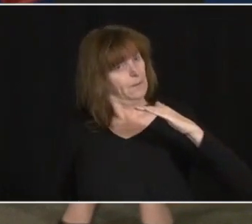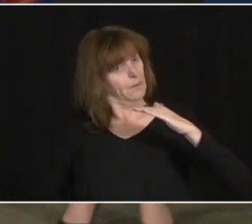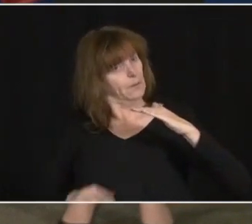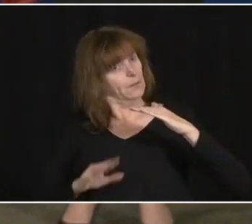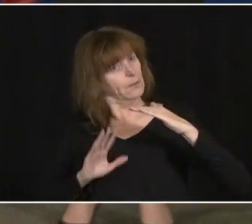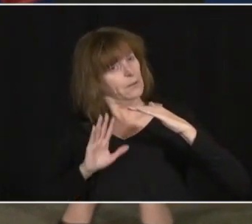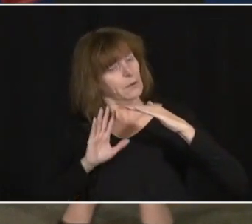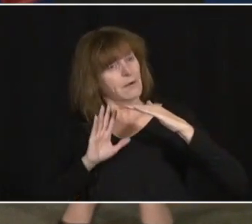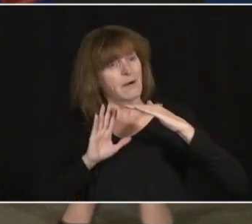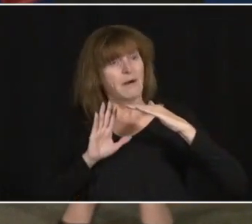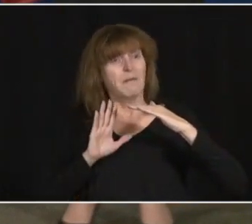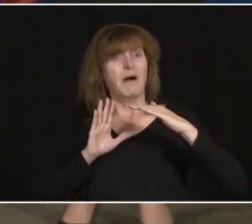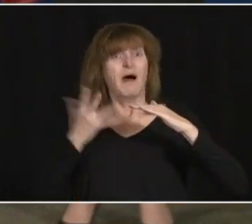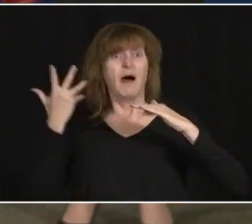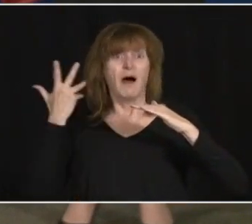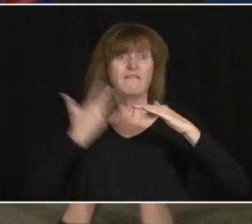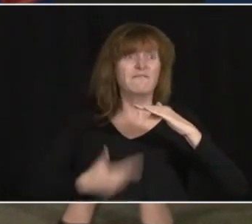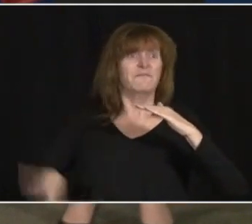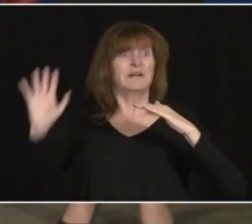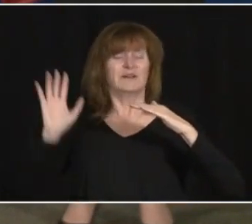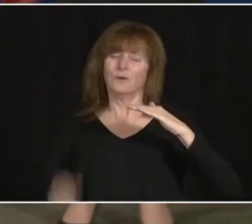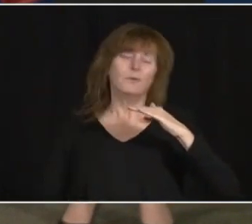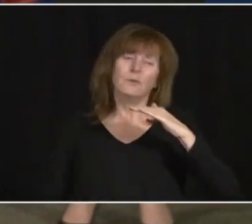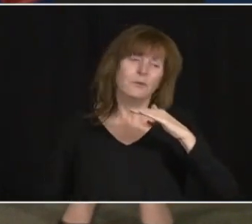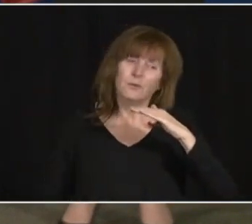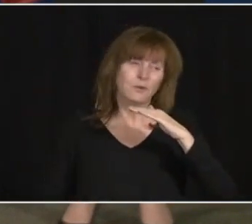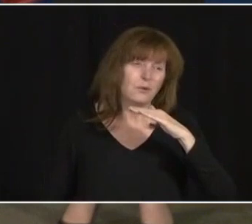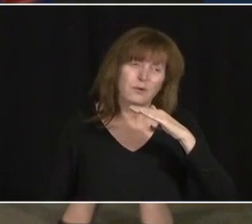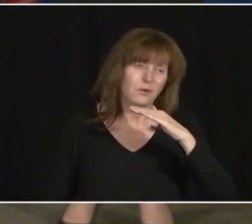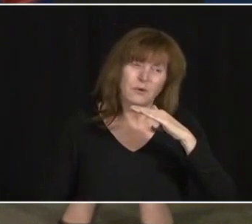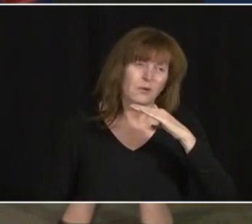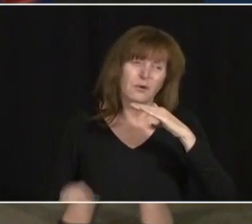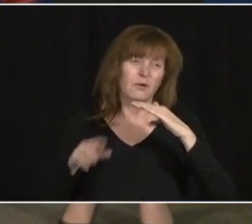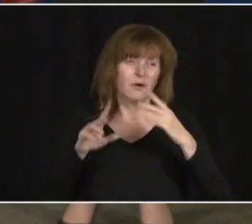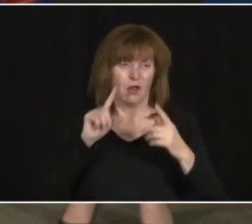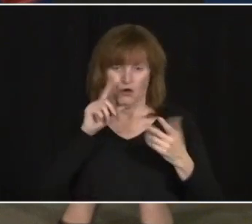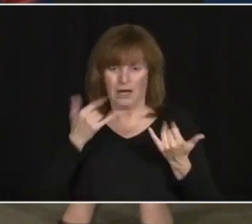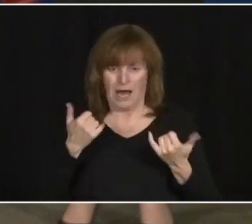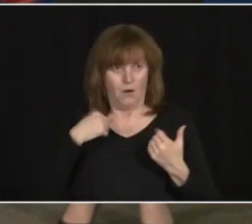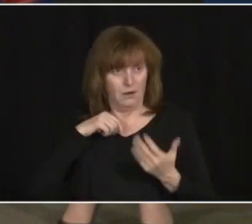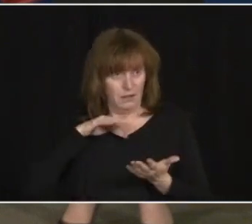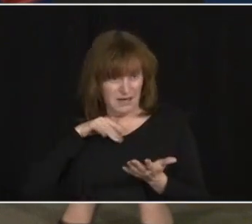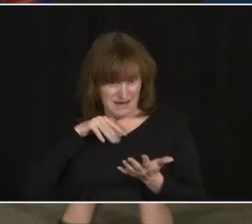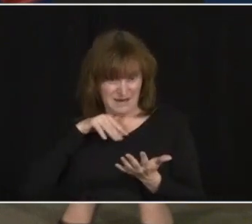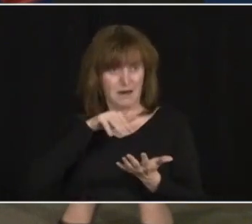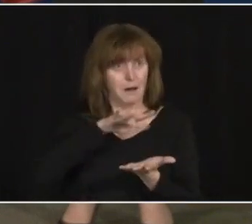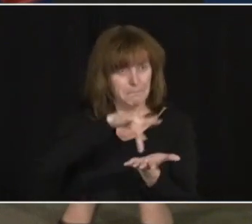We are in the middle of this battle. And I just